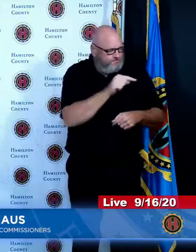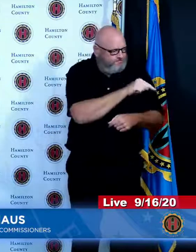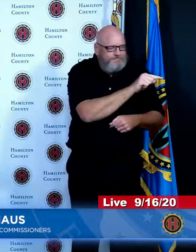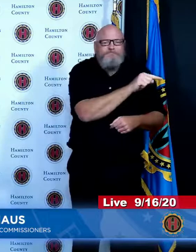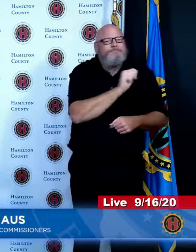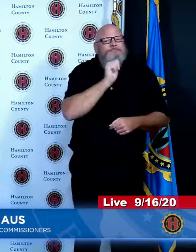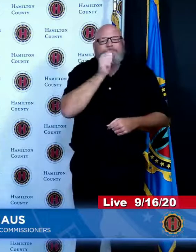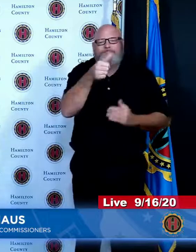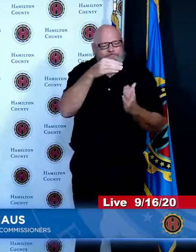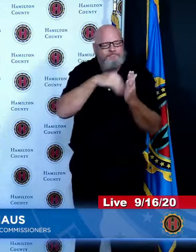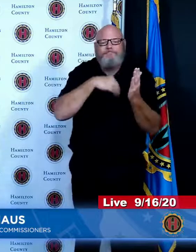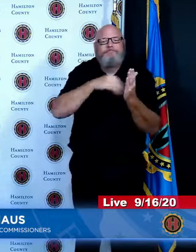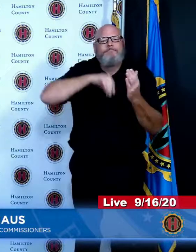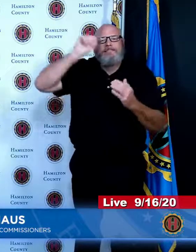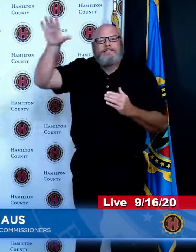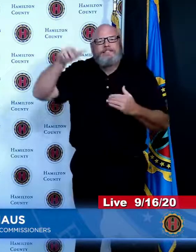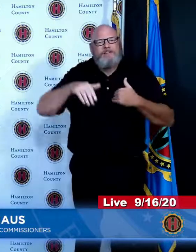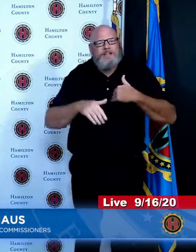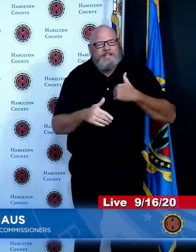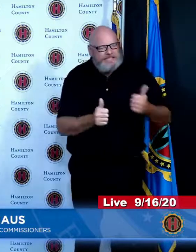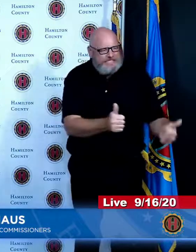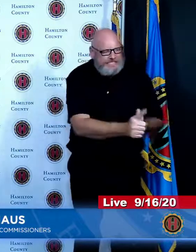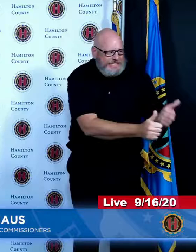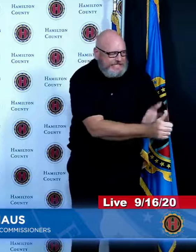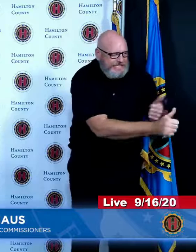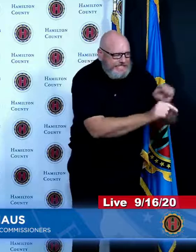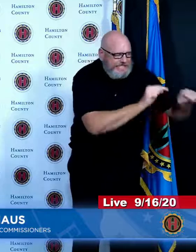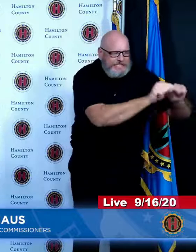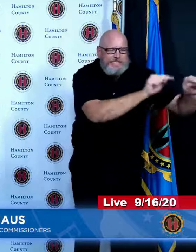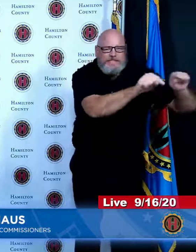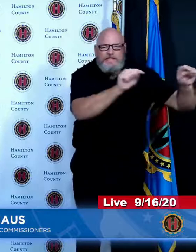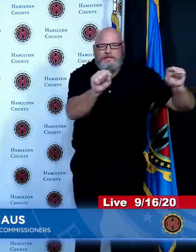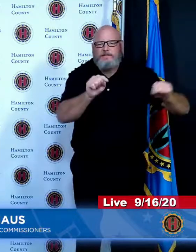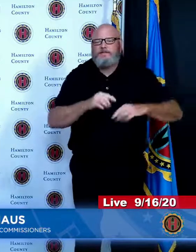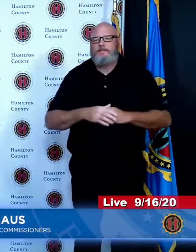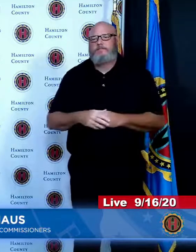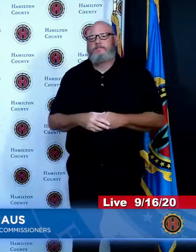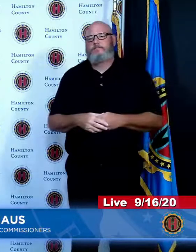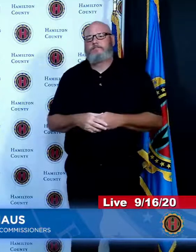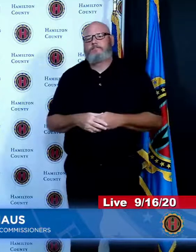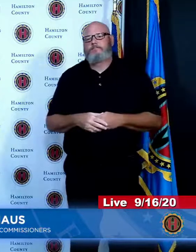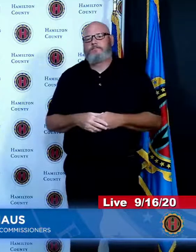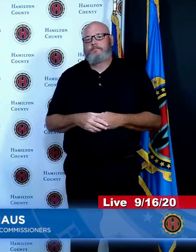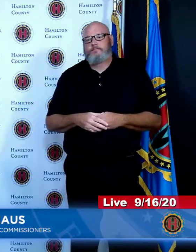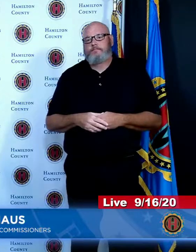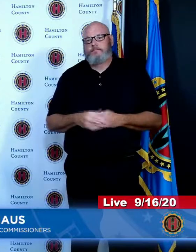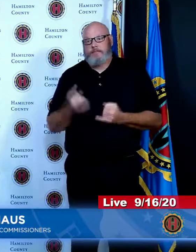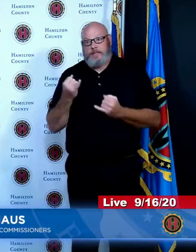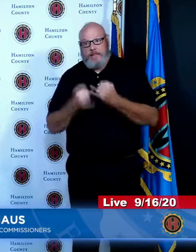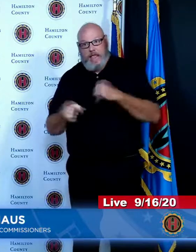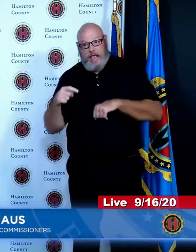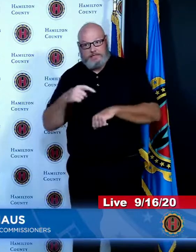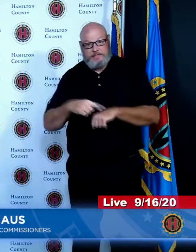and so the self-completion rate last cycle was 67.2 percent